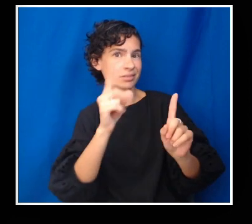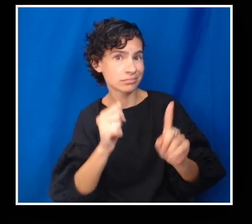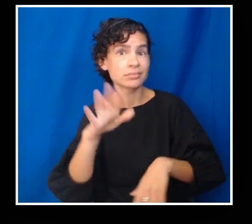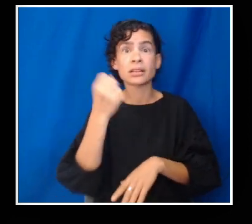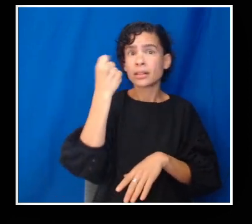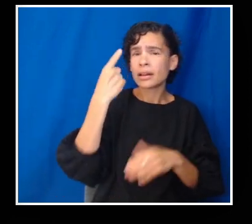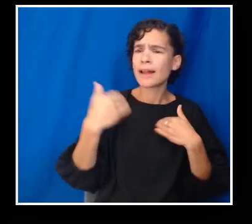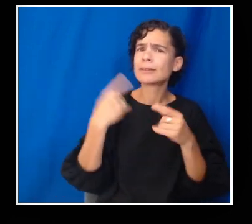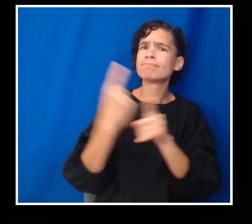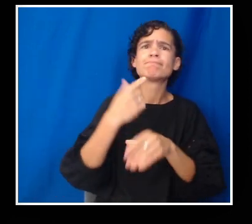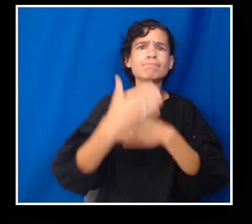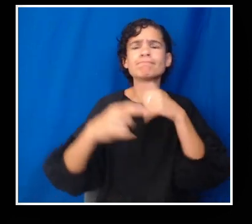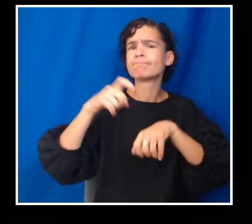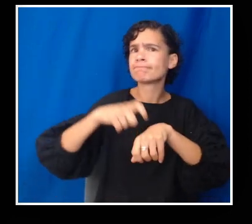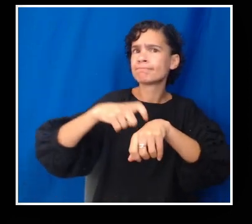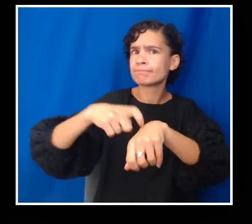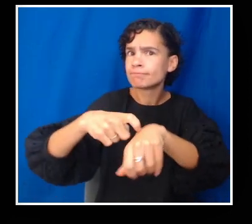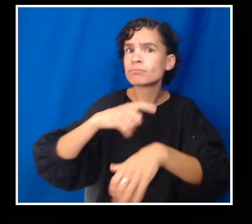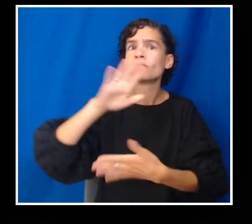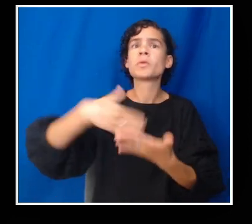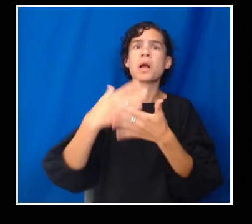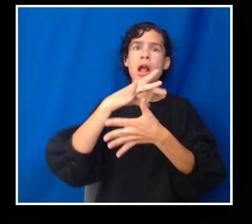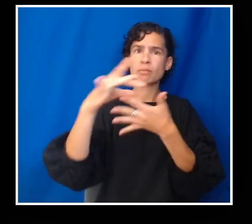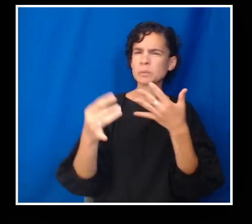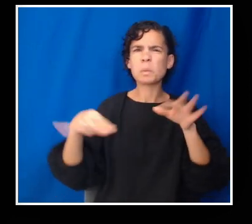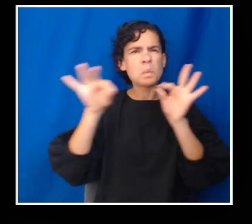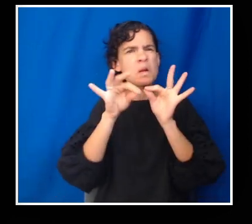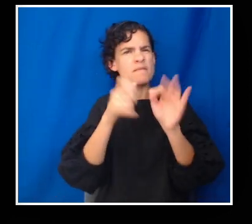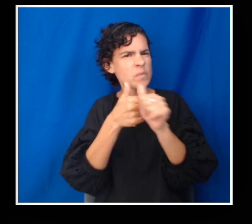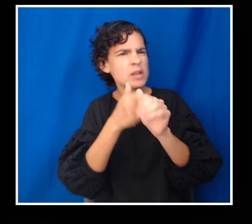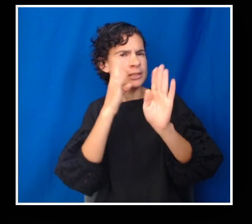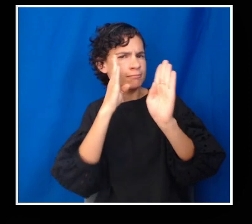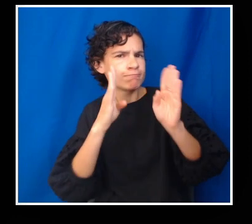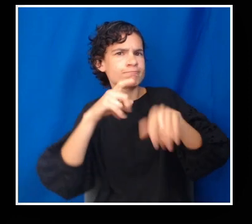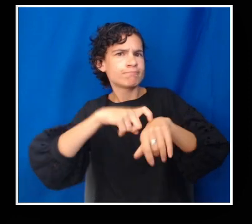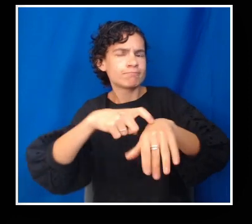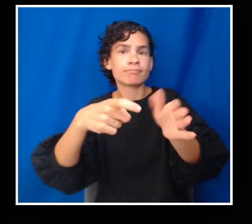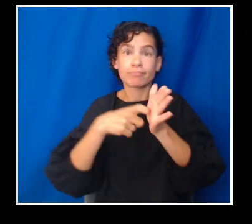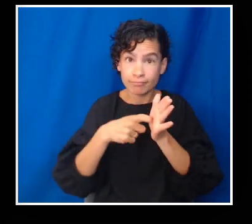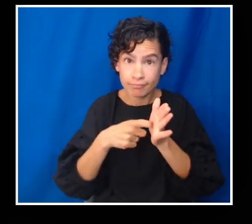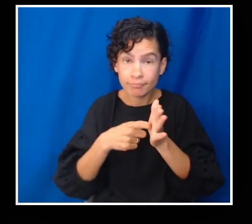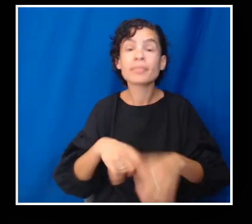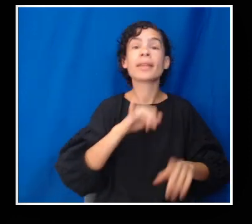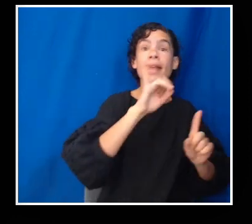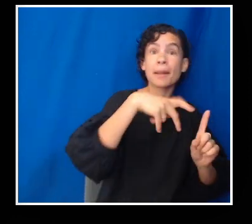Remember, there are procedures and timelines for all these options - so it's important to keep track of deadlines and requirements.